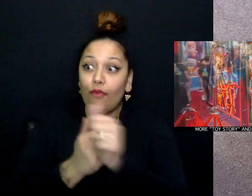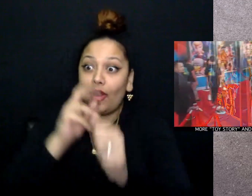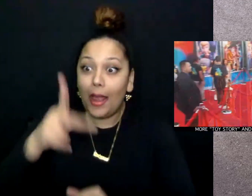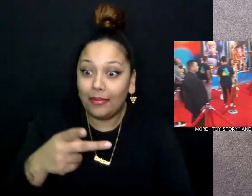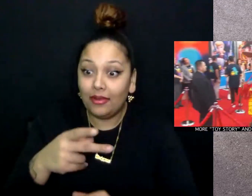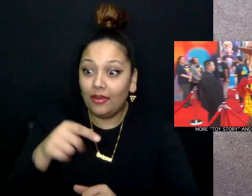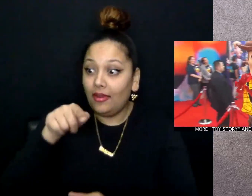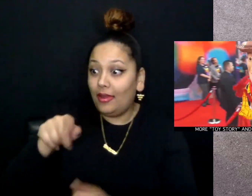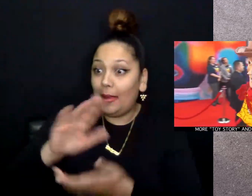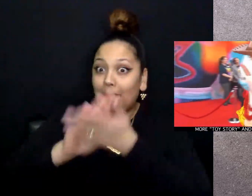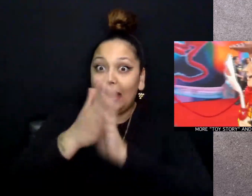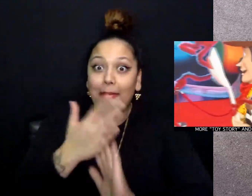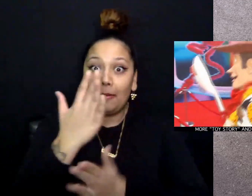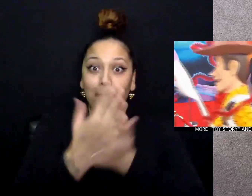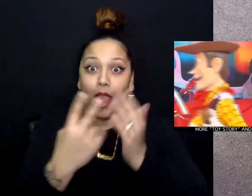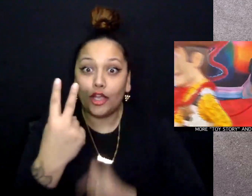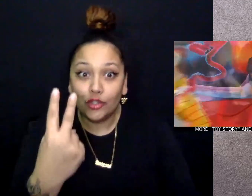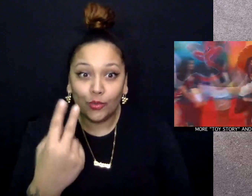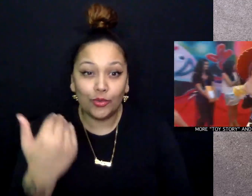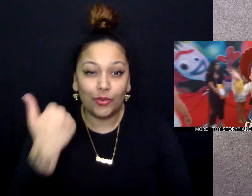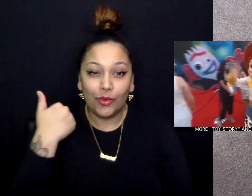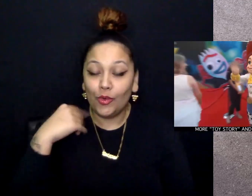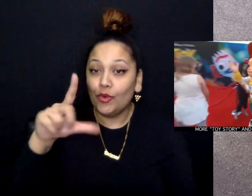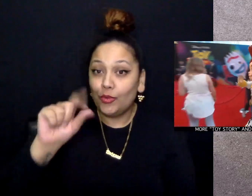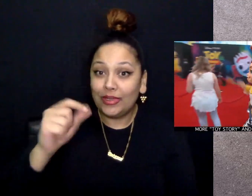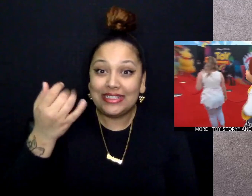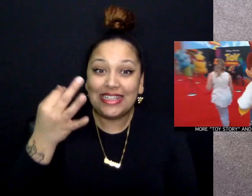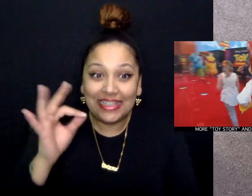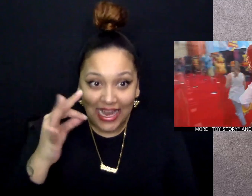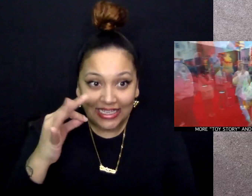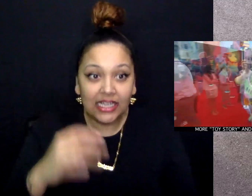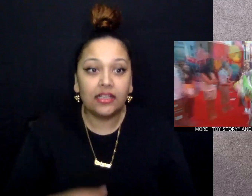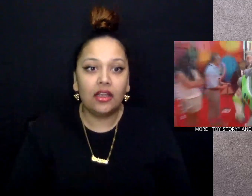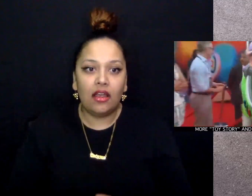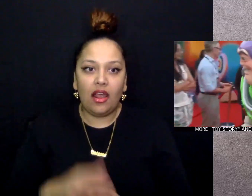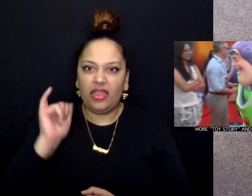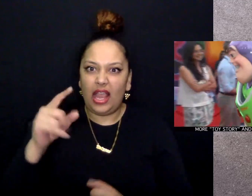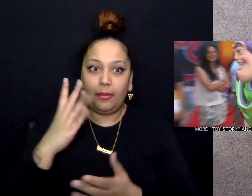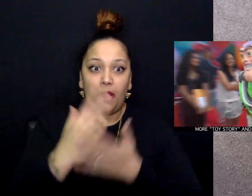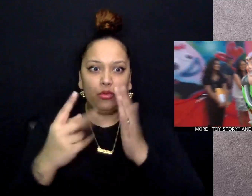In 2022, the LinkedIn mobile app was downloaded about 58 million times.